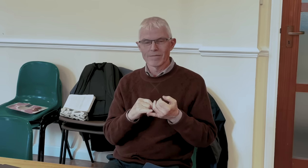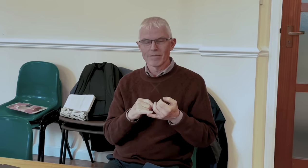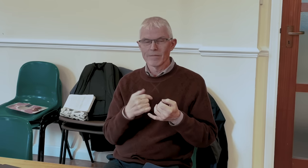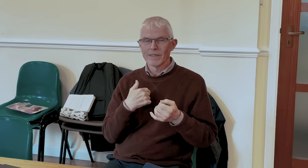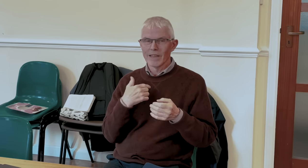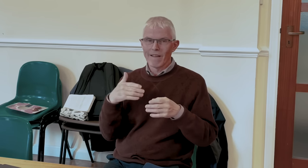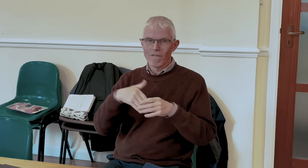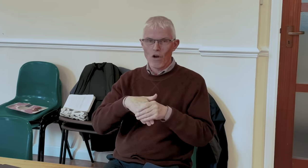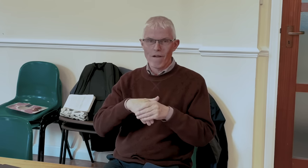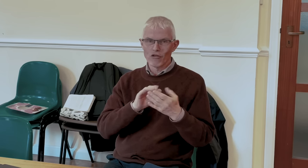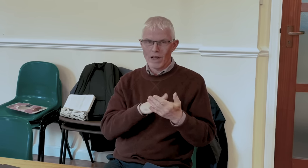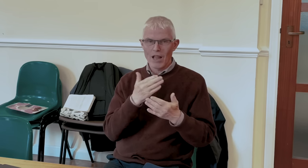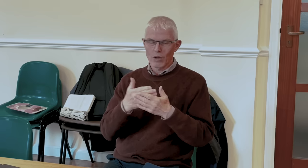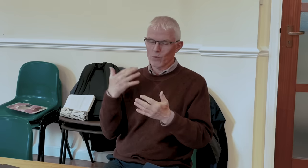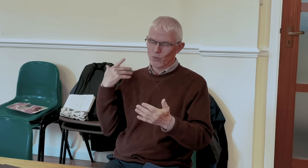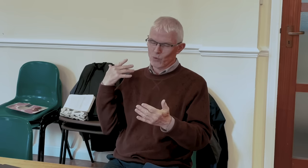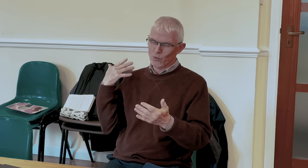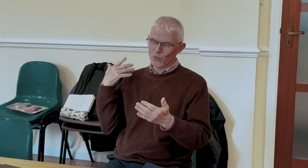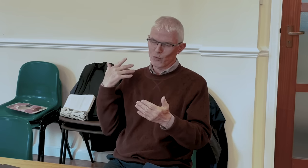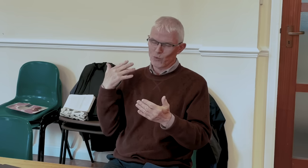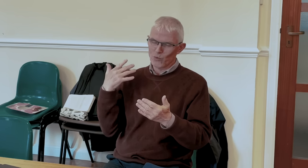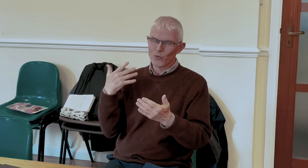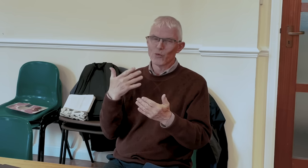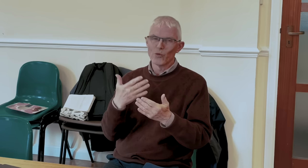I've been involved in the Translation Project for many years